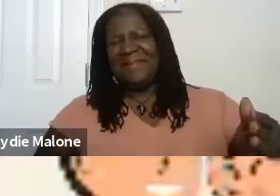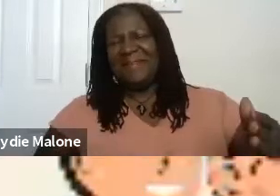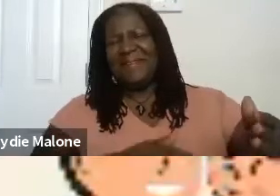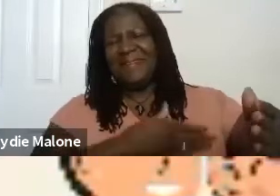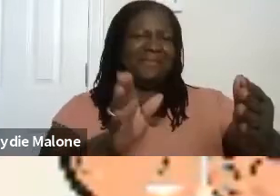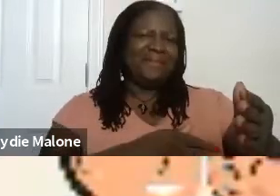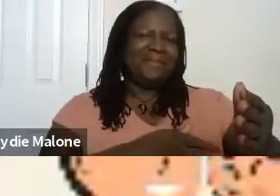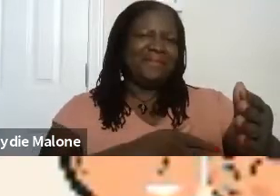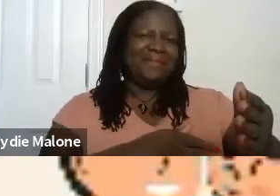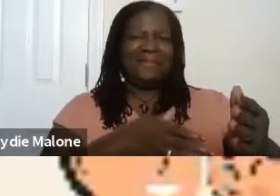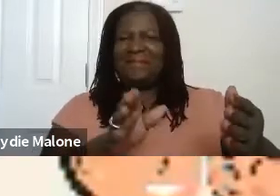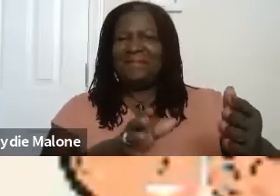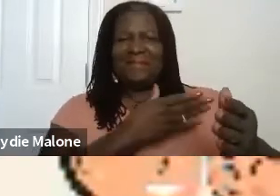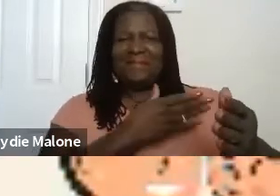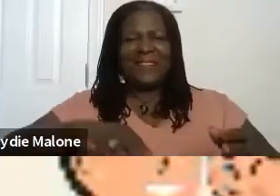Both me and my husband have high risk